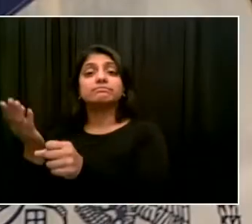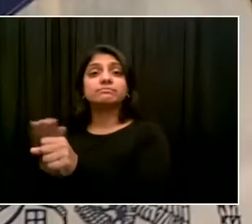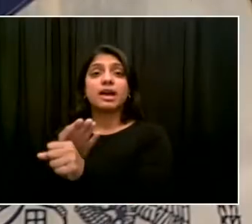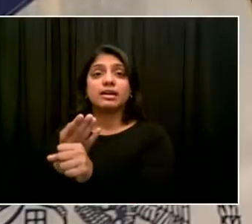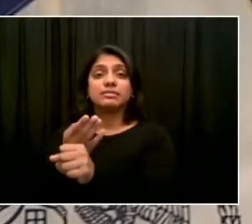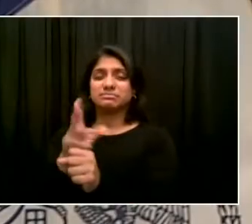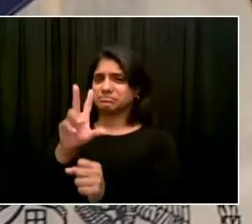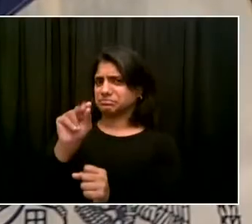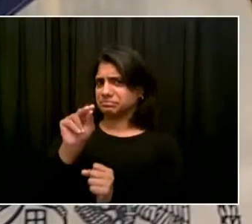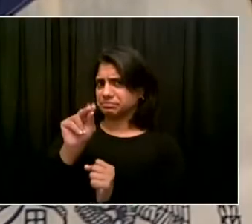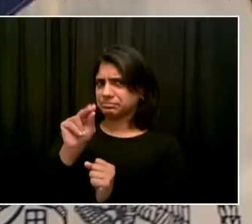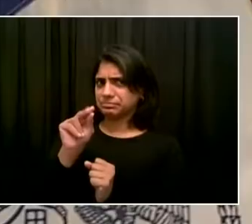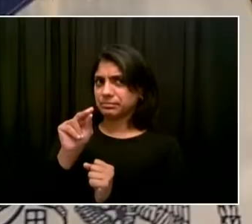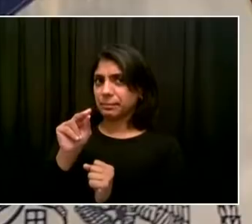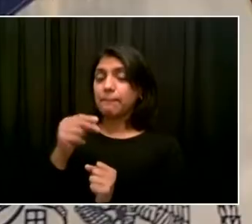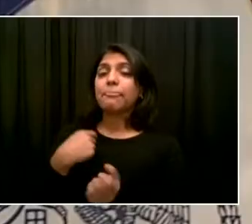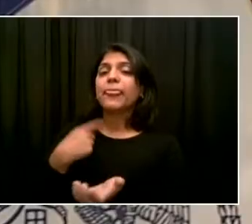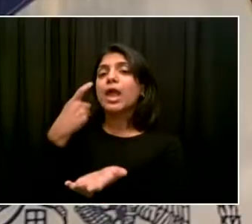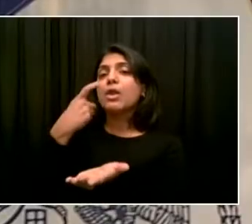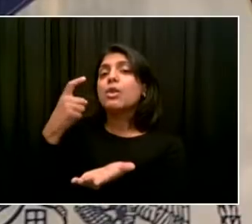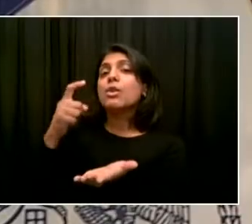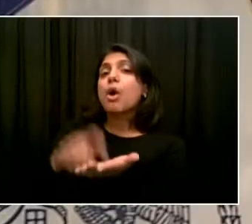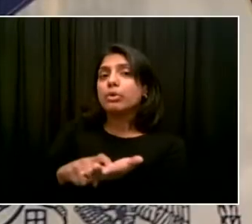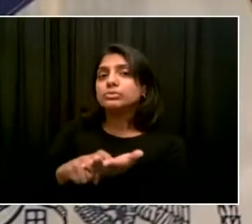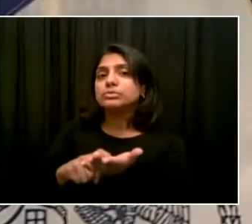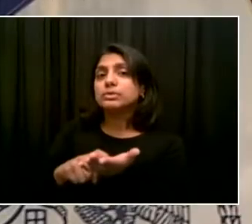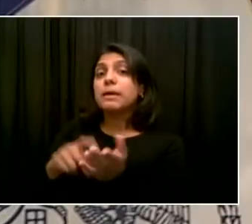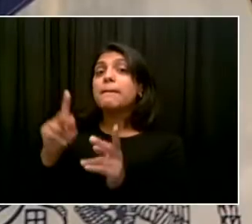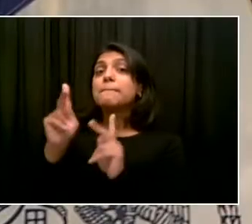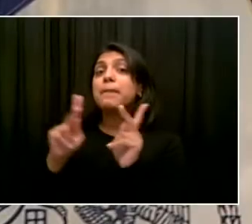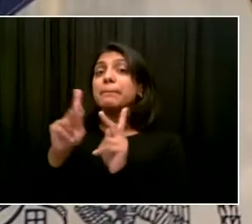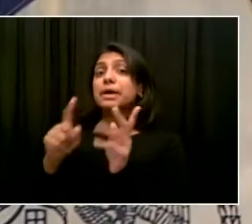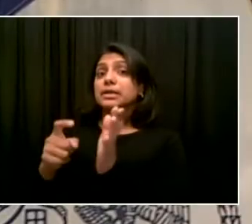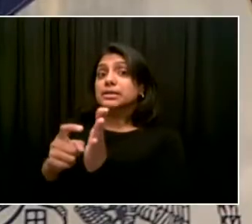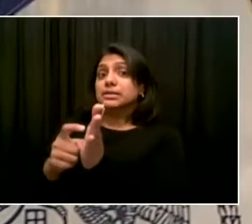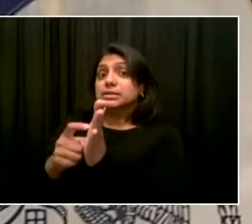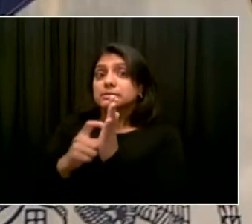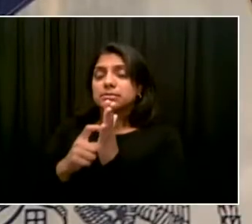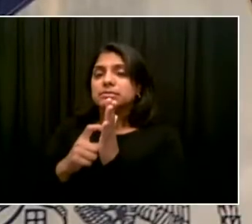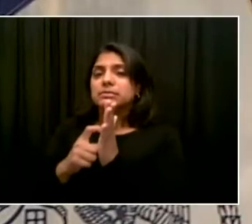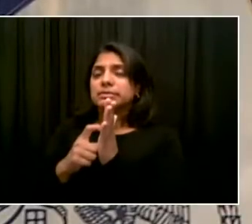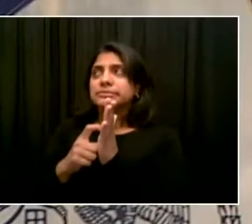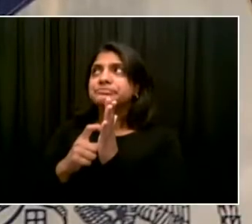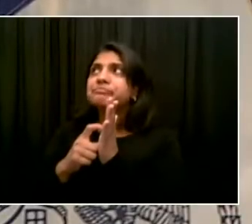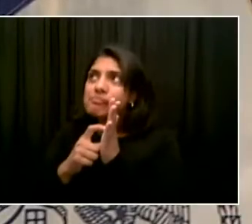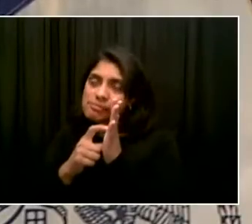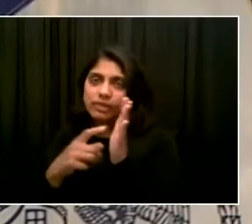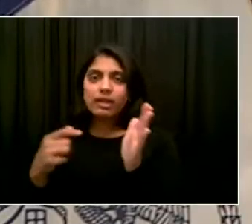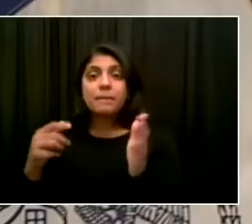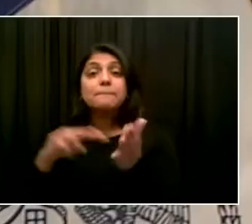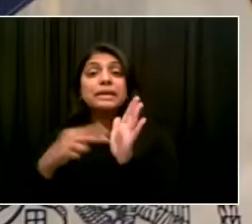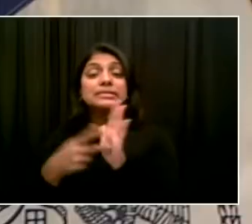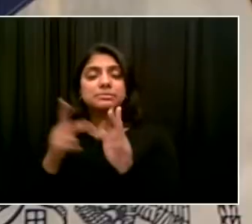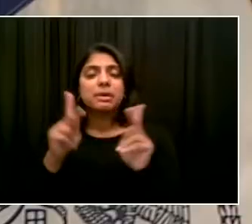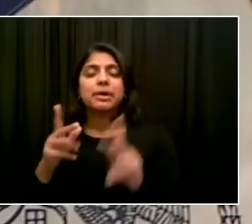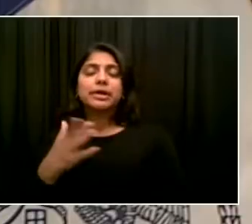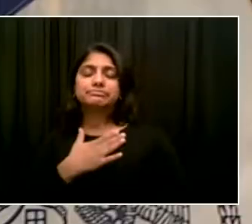SOI DO NOT EXPECT PEOPLE TO BE LOSING THEIR JOBS BECAUSE WE HAVE A BODY OF EVIDENCE THAT SHOWS THPE EOEPL MAKE THE DECISION WHEN IT'S REALLY THE MOMENT OF TRUTH THAT MAKES THE